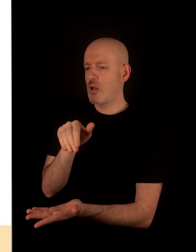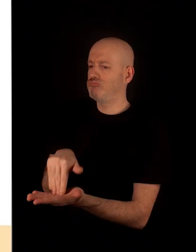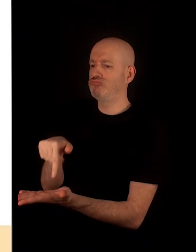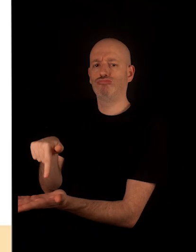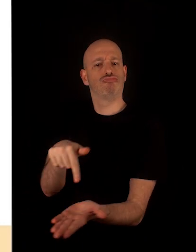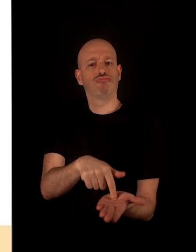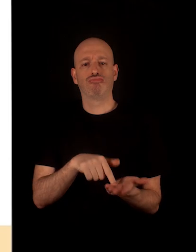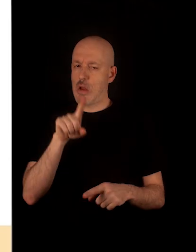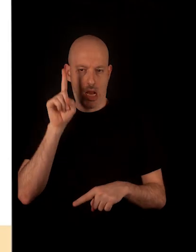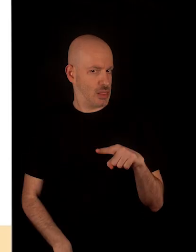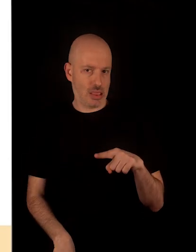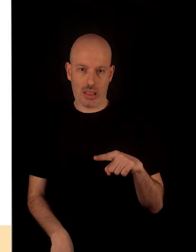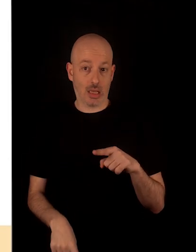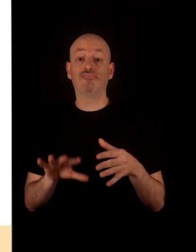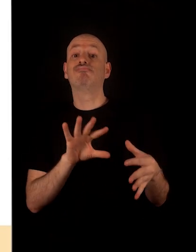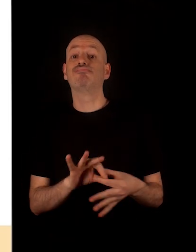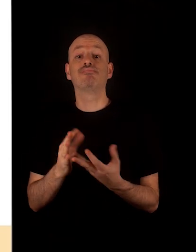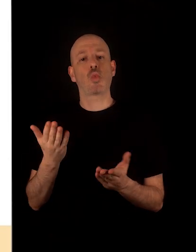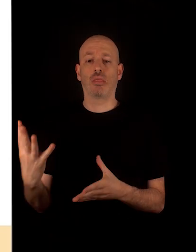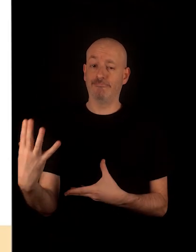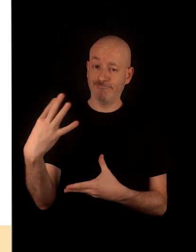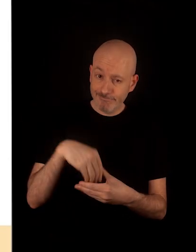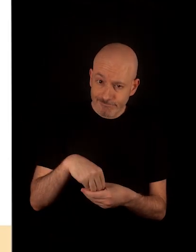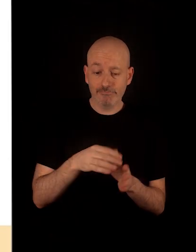will need to provide the accommodation to the resident